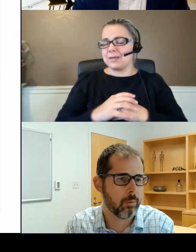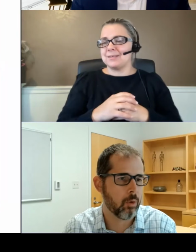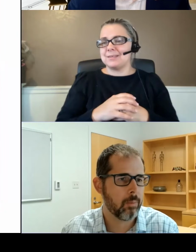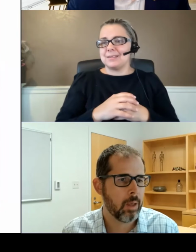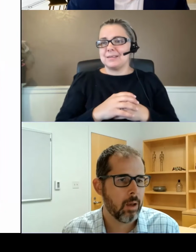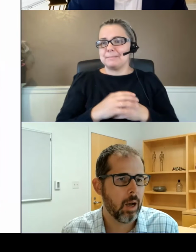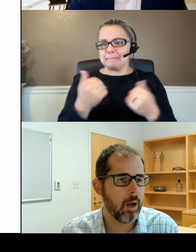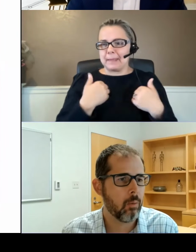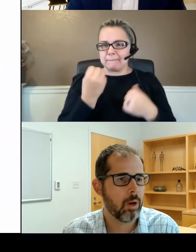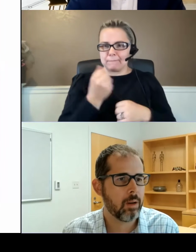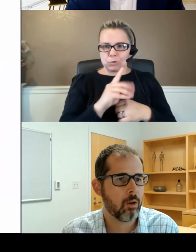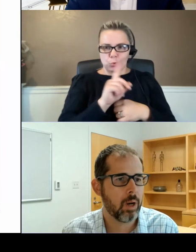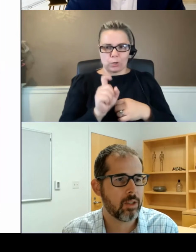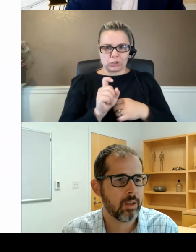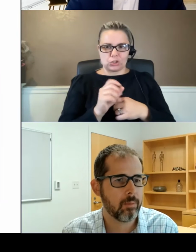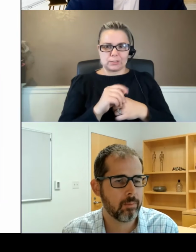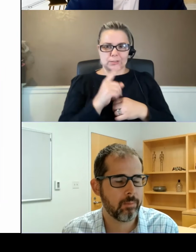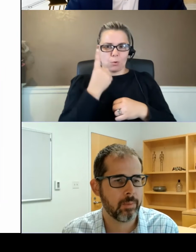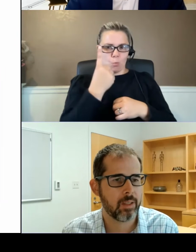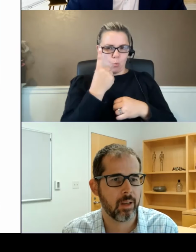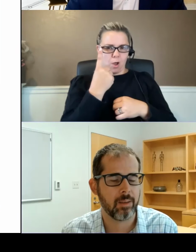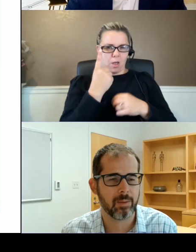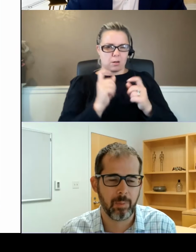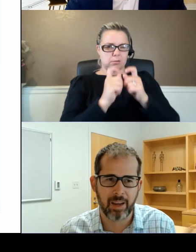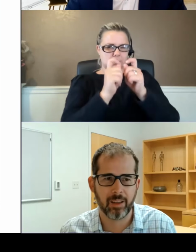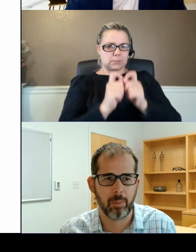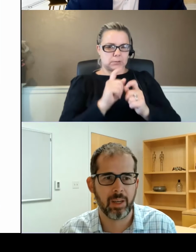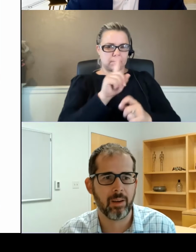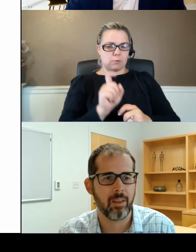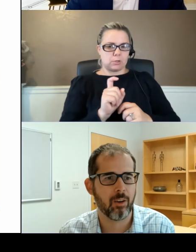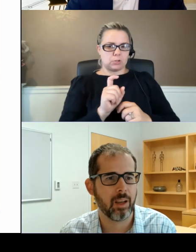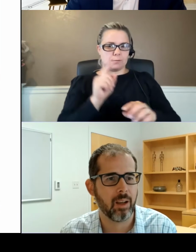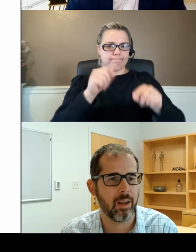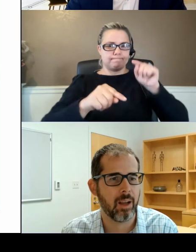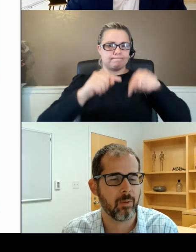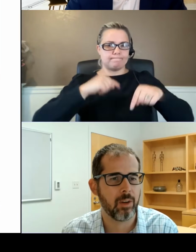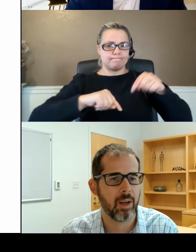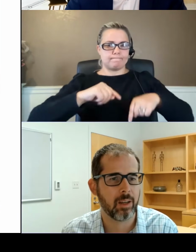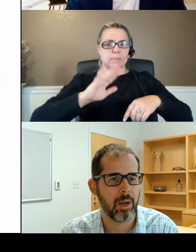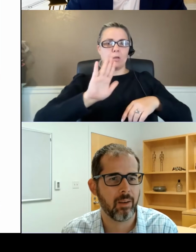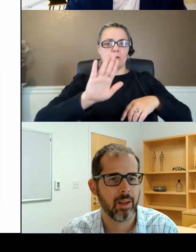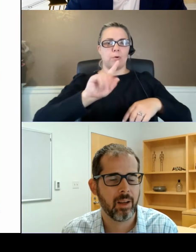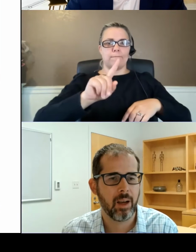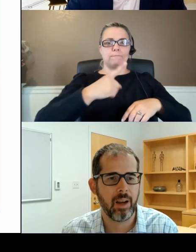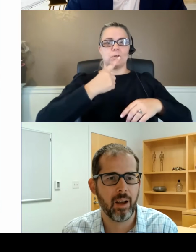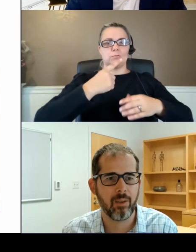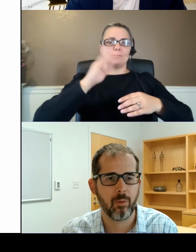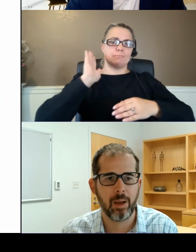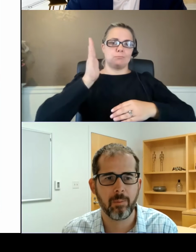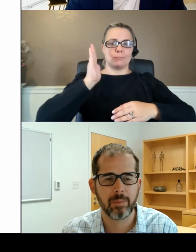out for more. One question, this was back a little bit early on when you talked about non-web,